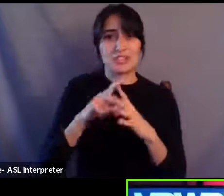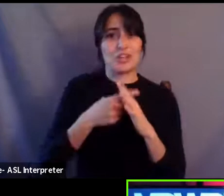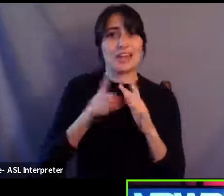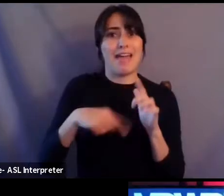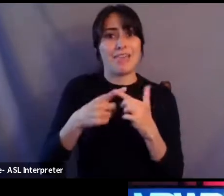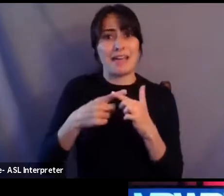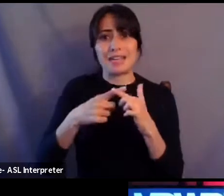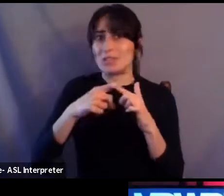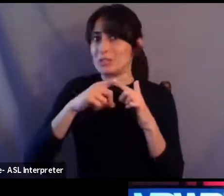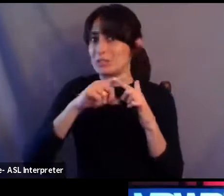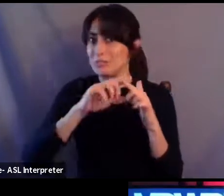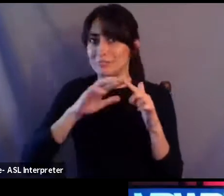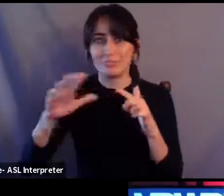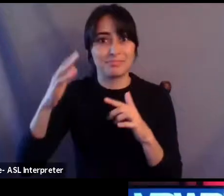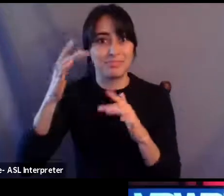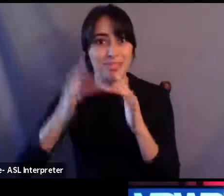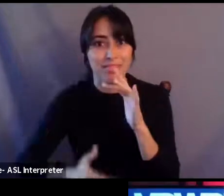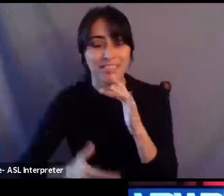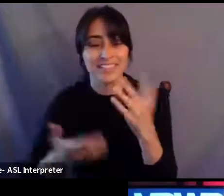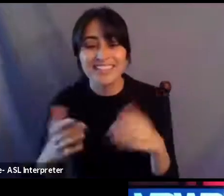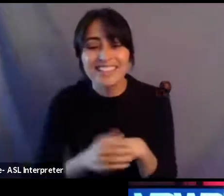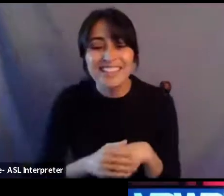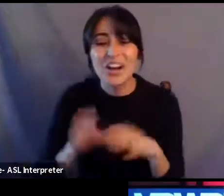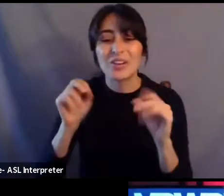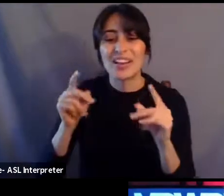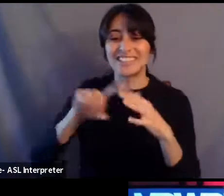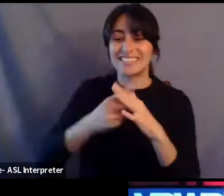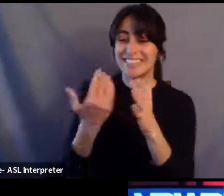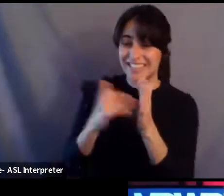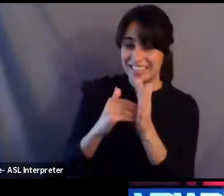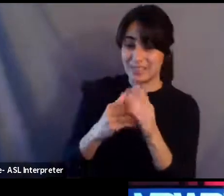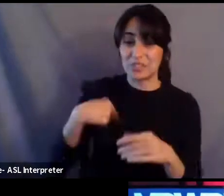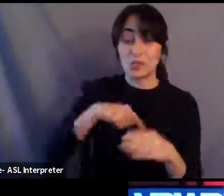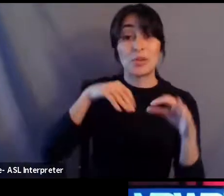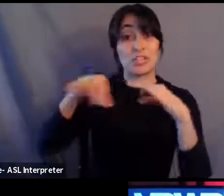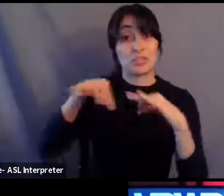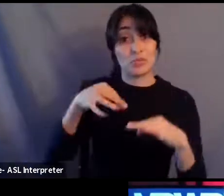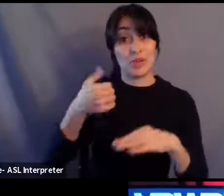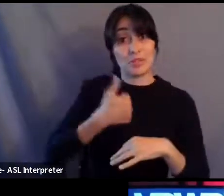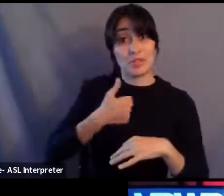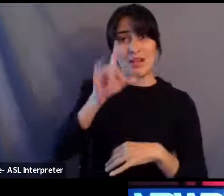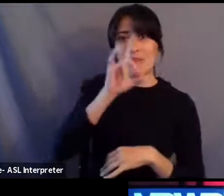We describe ourselves so anyone who is blind, low vision,